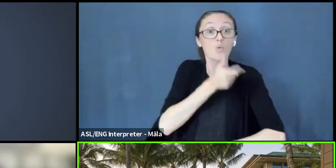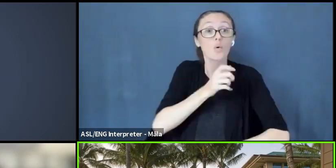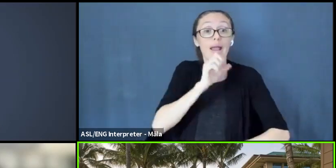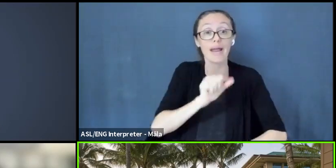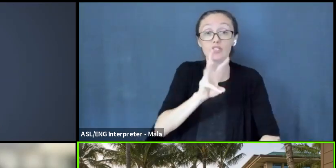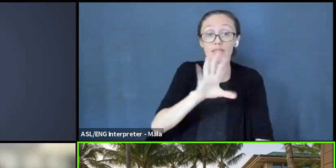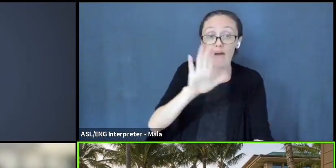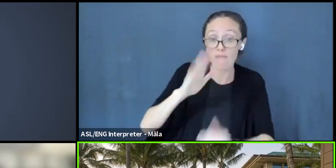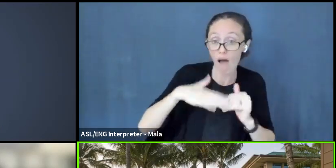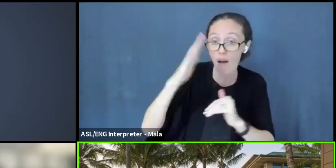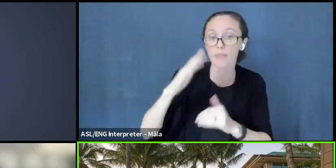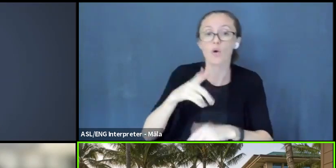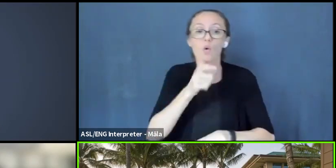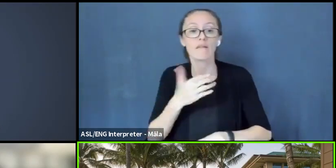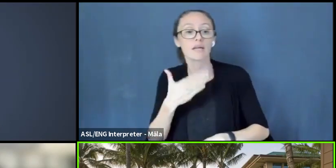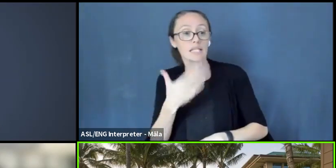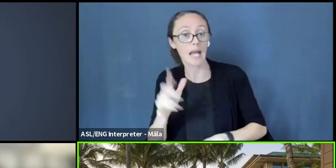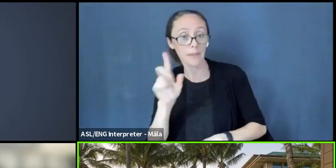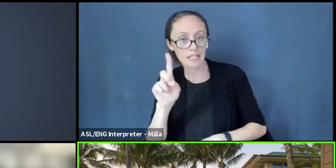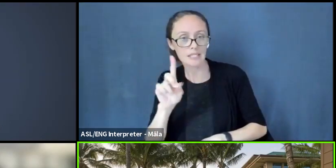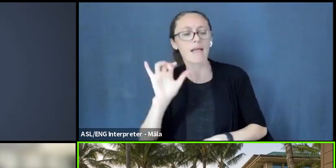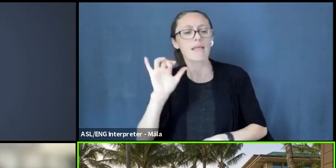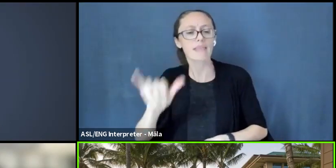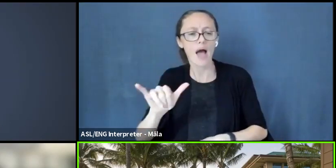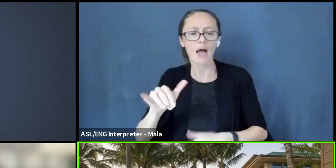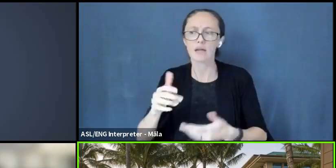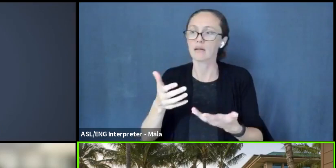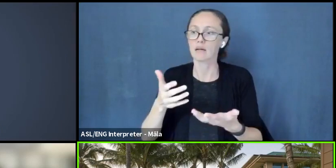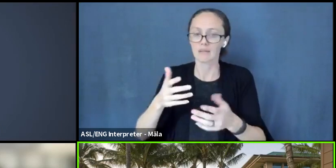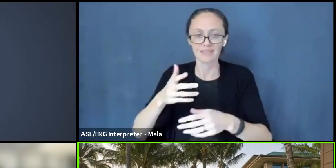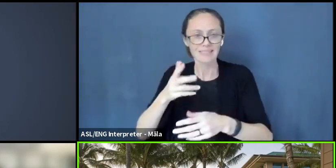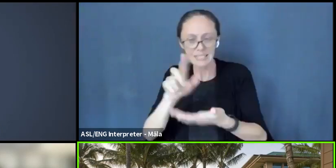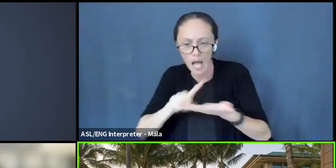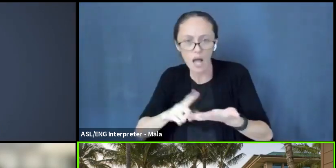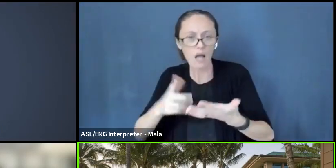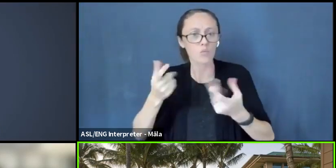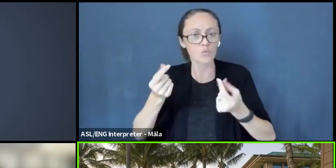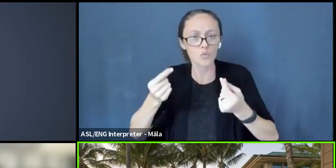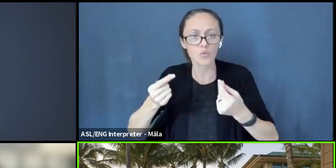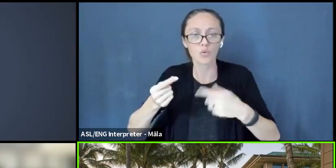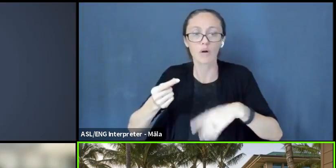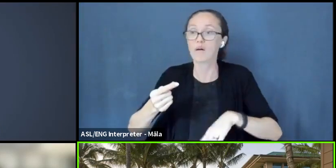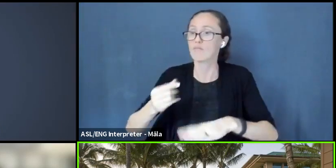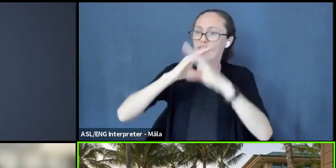Is meant to prevent severe and pneumonia end you up in the hospital or dying.